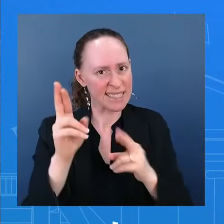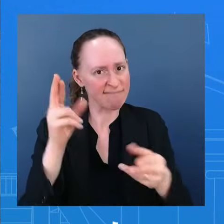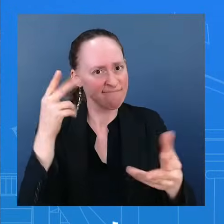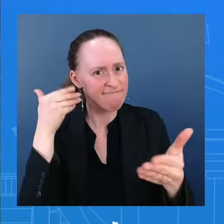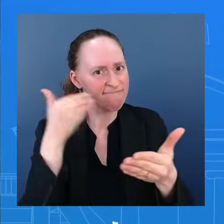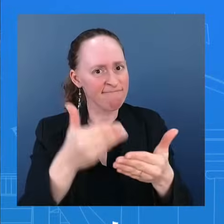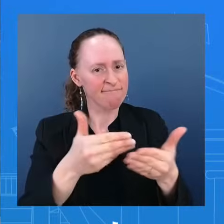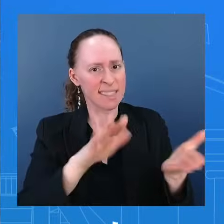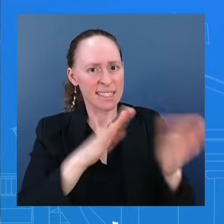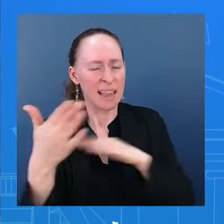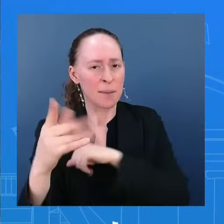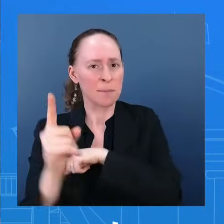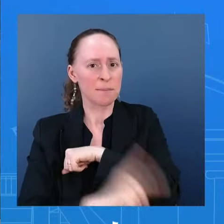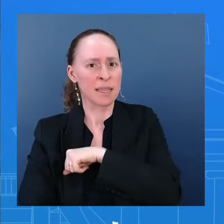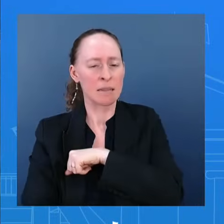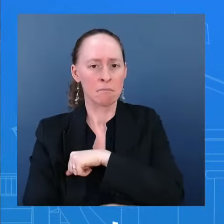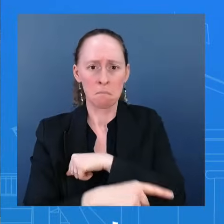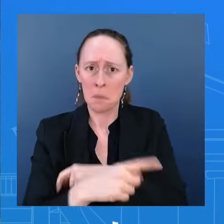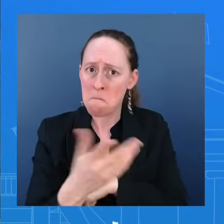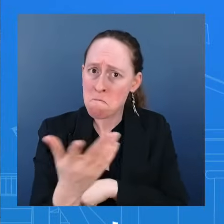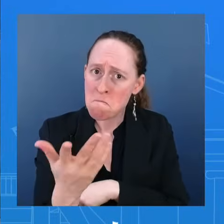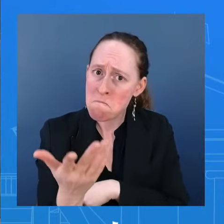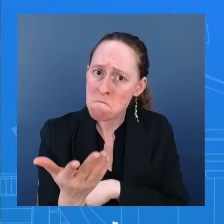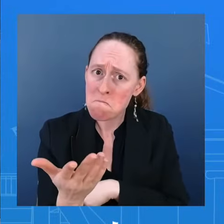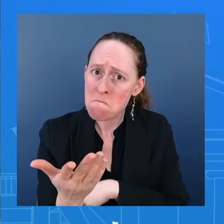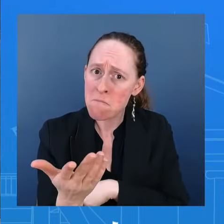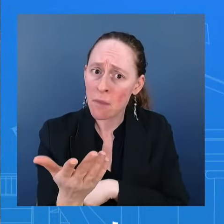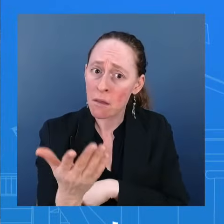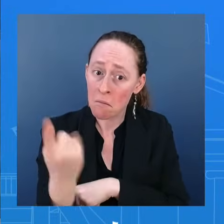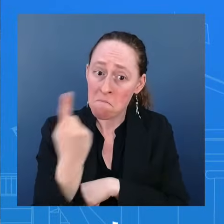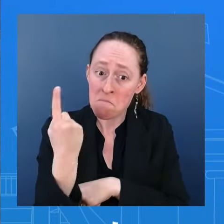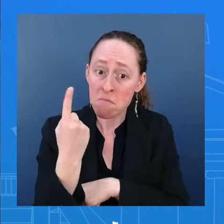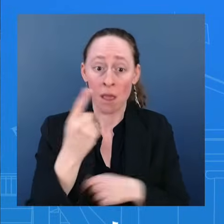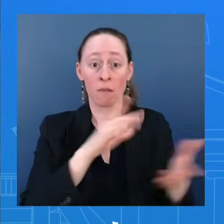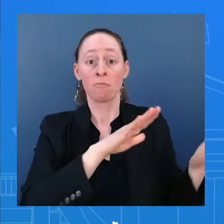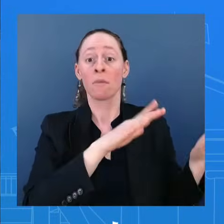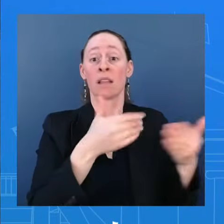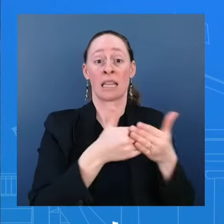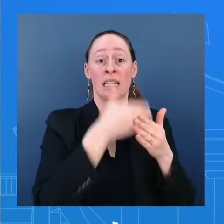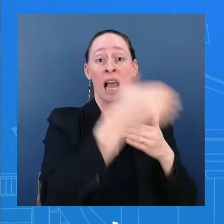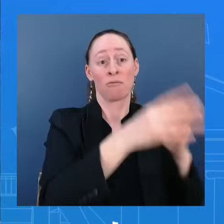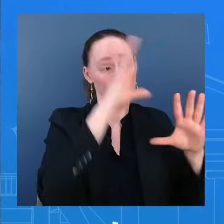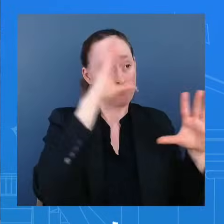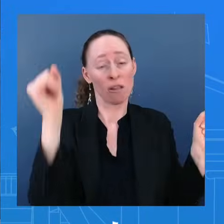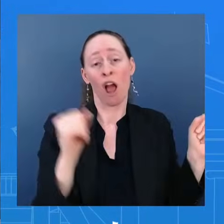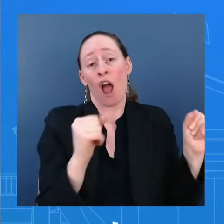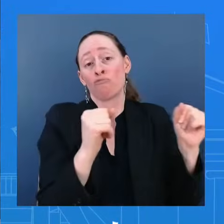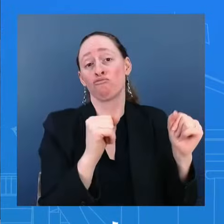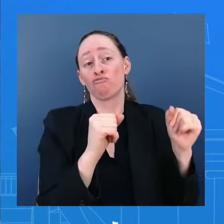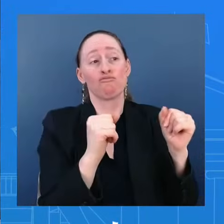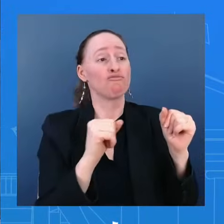his desire to continue the death penalty. So, you know, wondering about that and any other possible categorical ones.